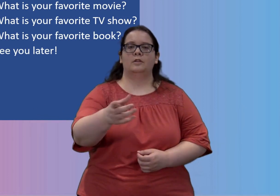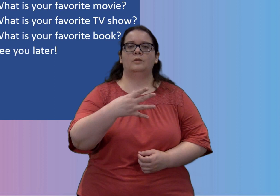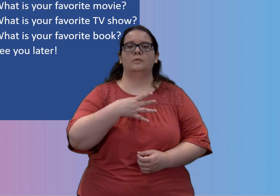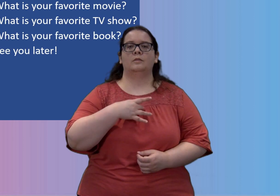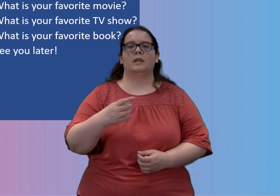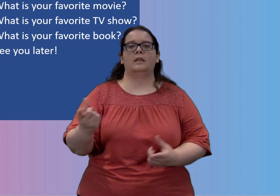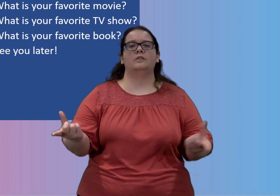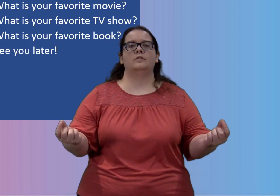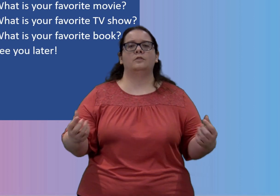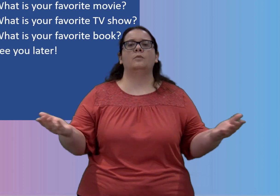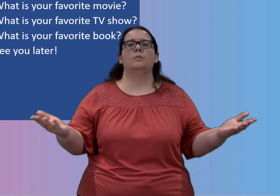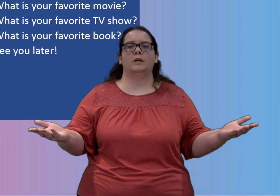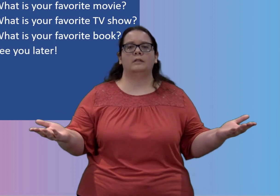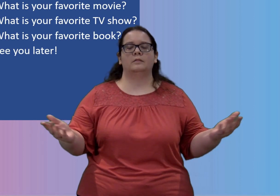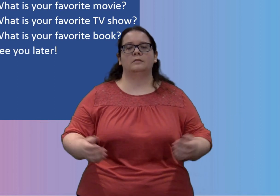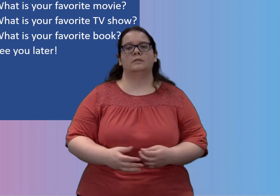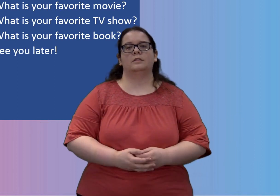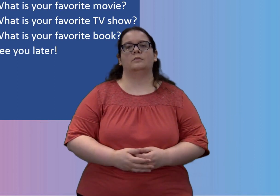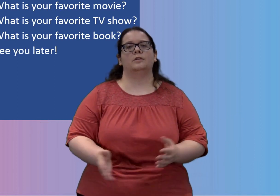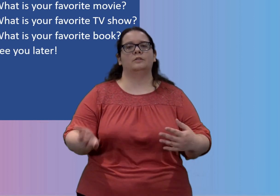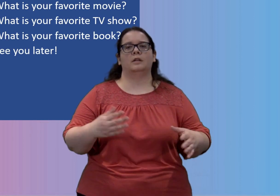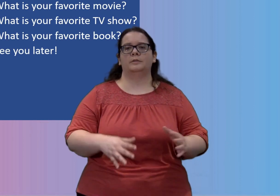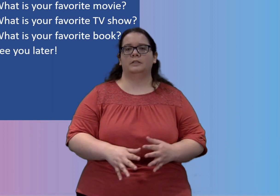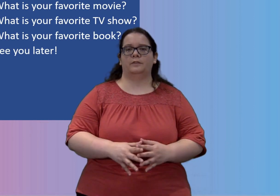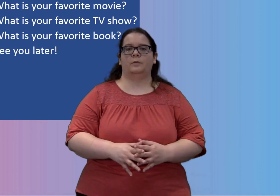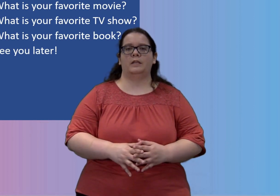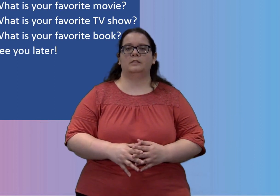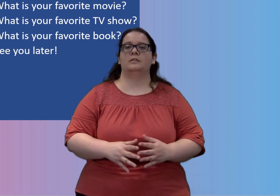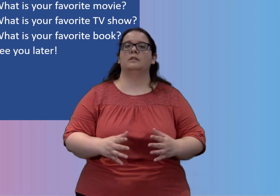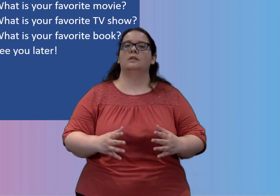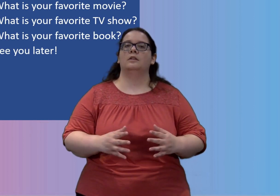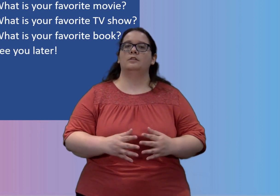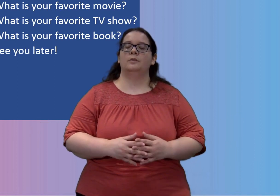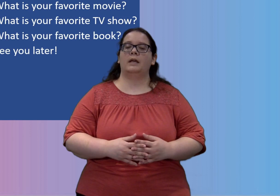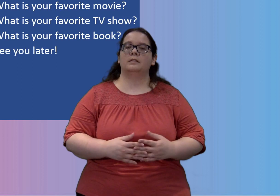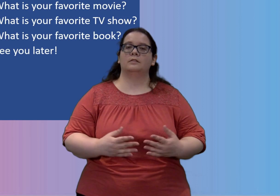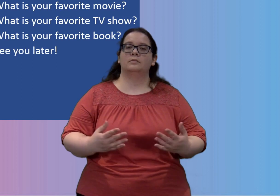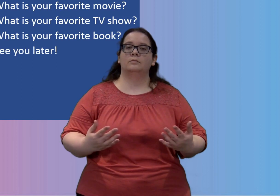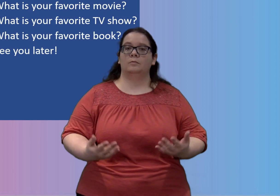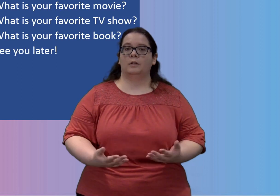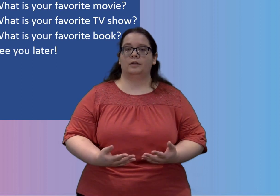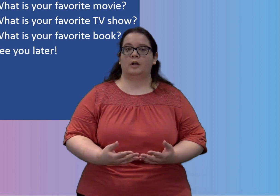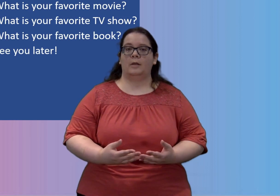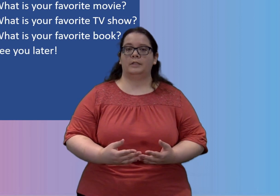You like to do what? So, those are a couple different ways to ask what are your hobbies.